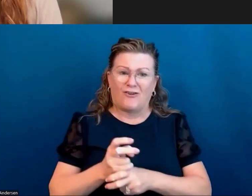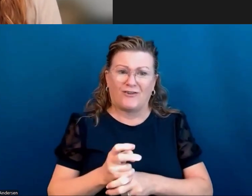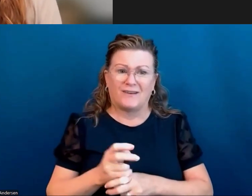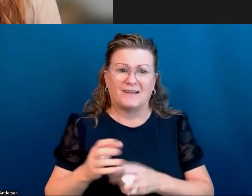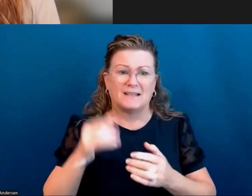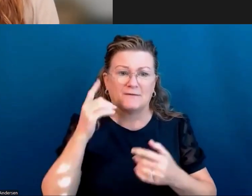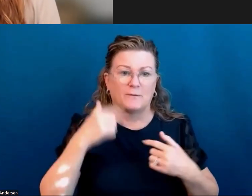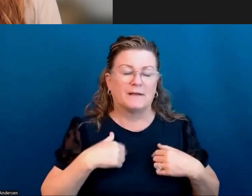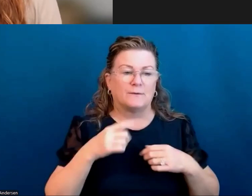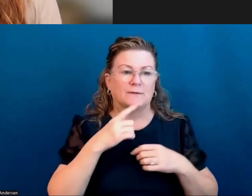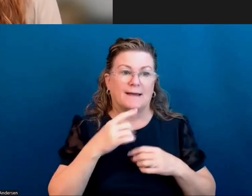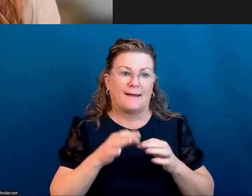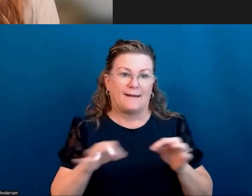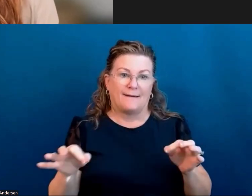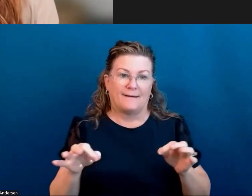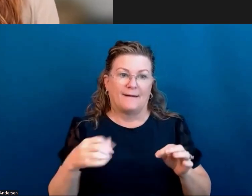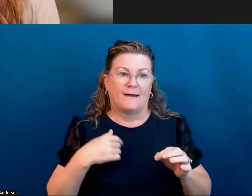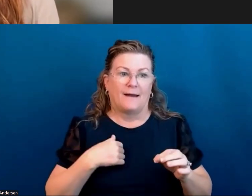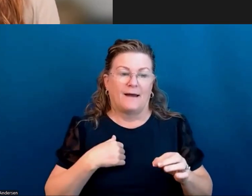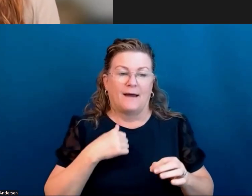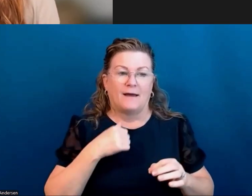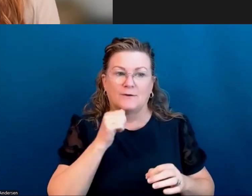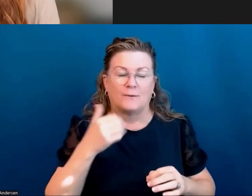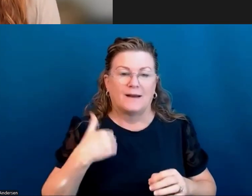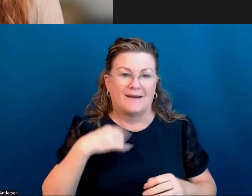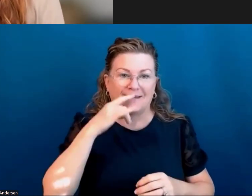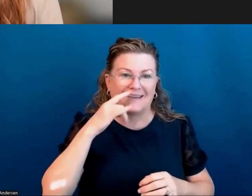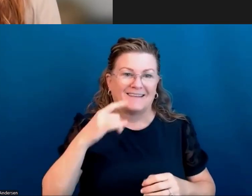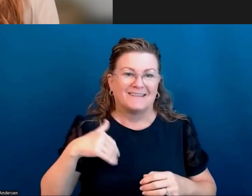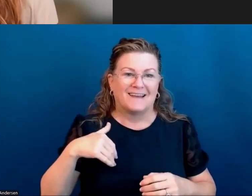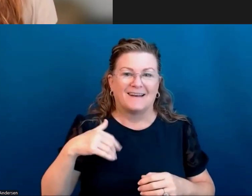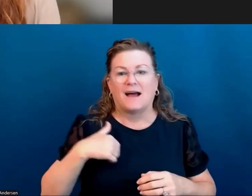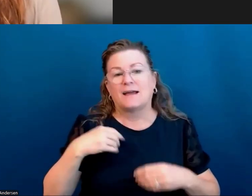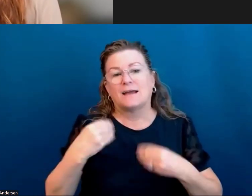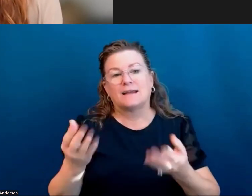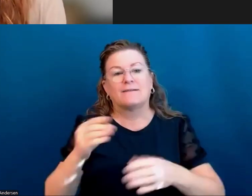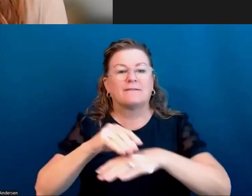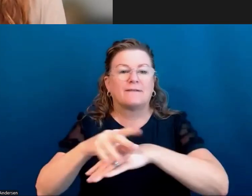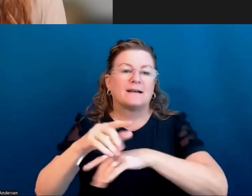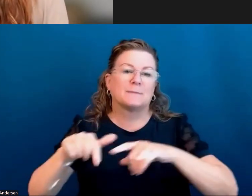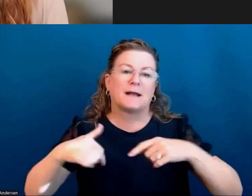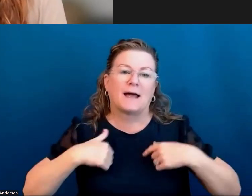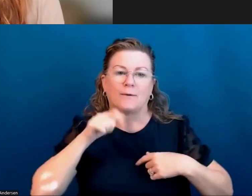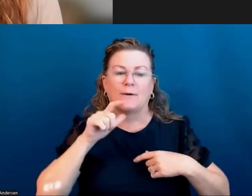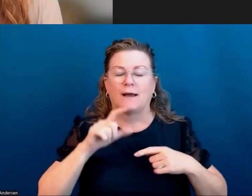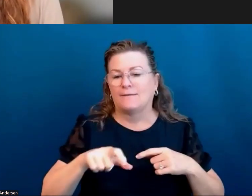to say, as somebody who doesn't yet have kids, and who can give all this advice, but, like, I don't have to talk to Uncle